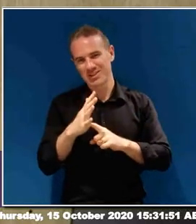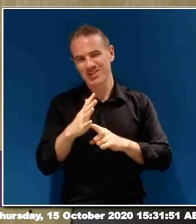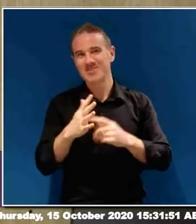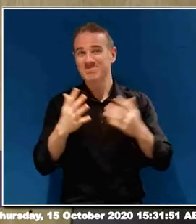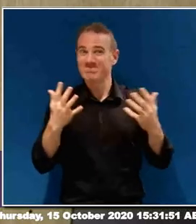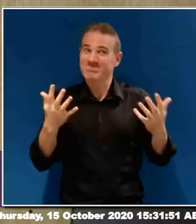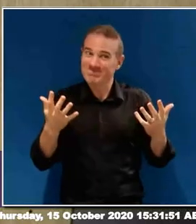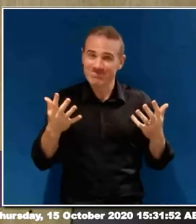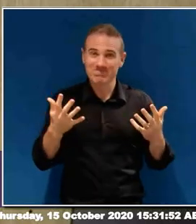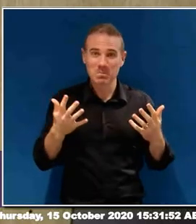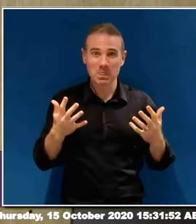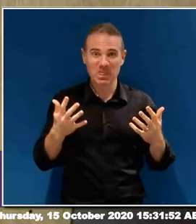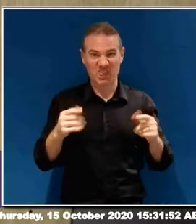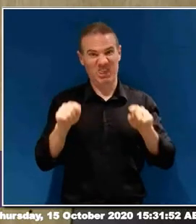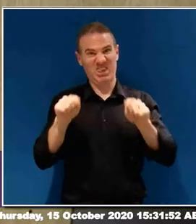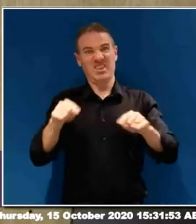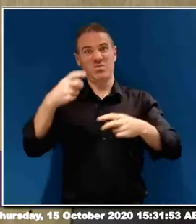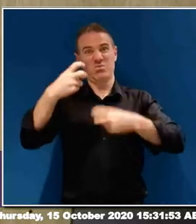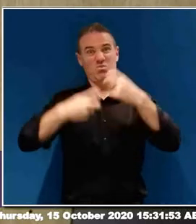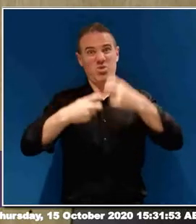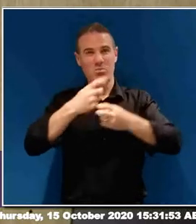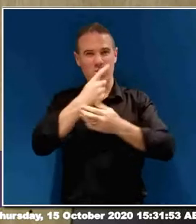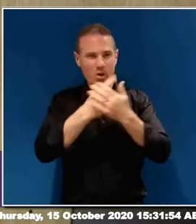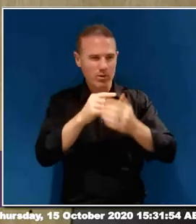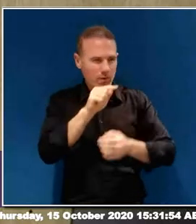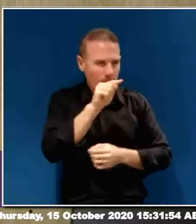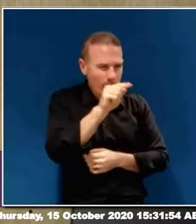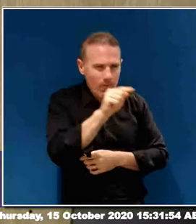They're working within a system.